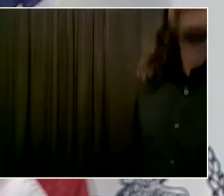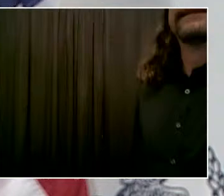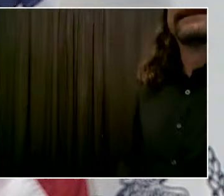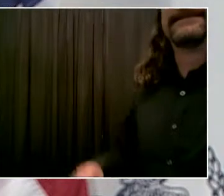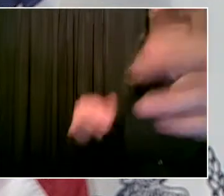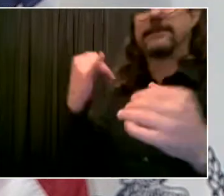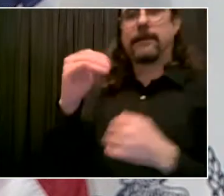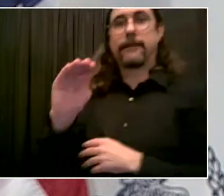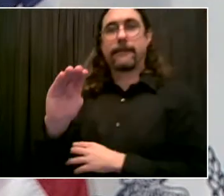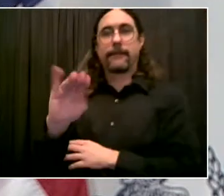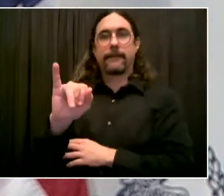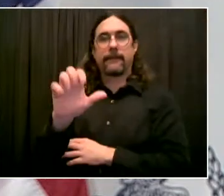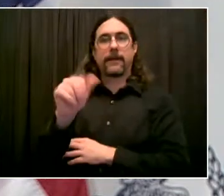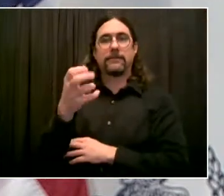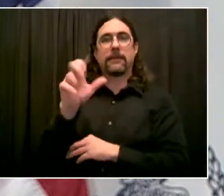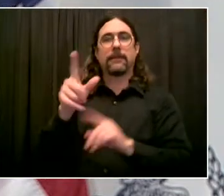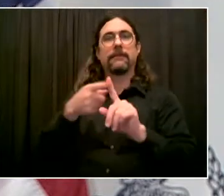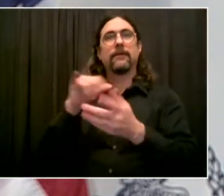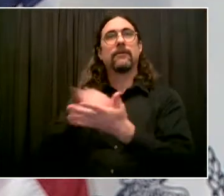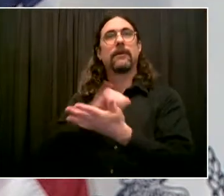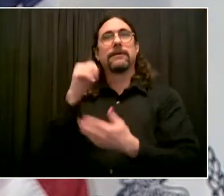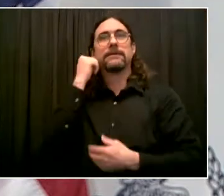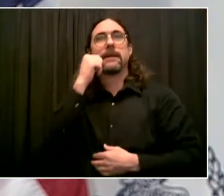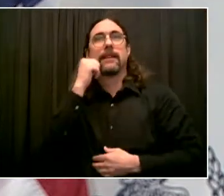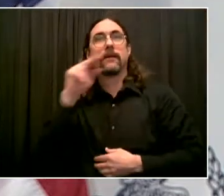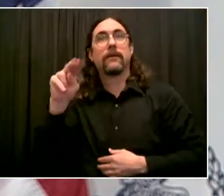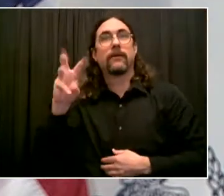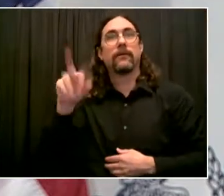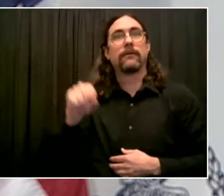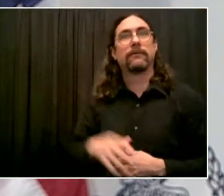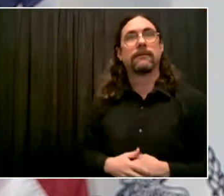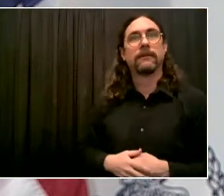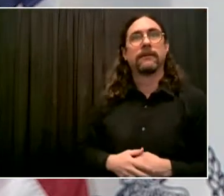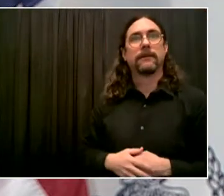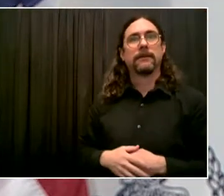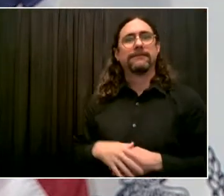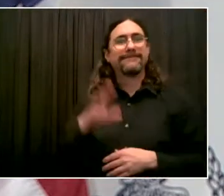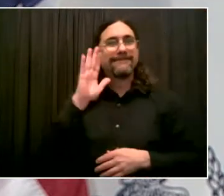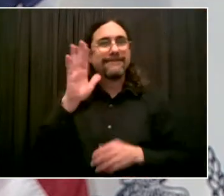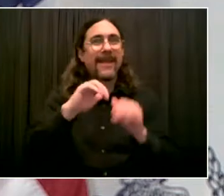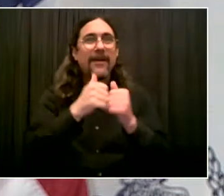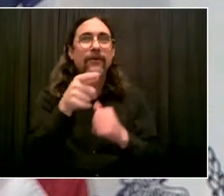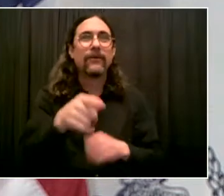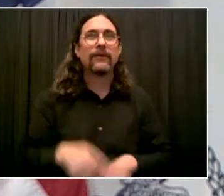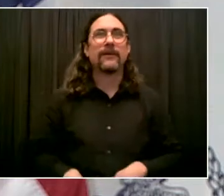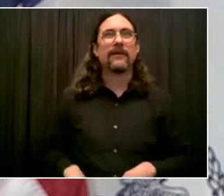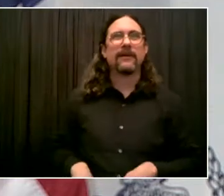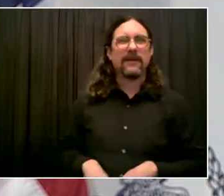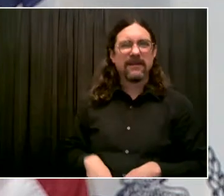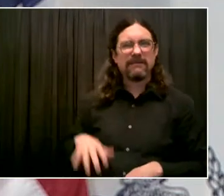GOOD MORNING, MR. MAYOR. > >HHW OHAVE YOU BEEN, MICHAEL? THAT SOUNDS REALLY